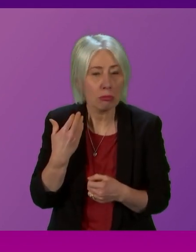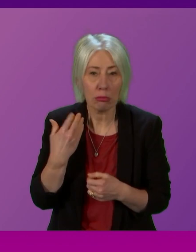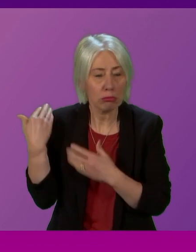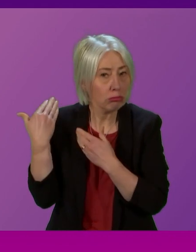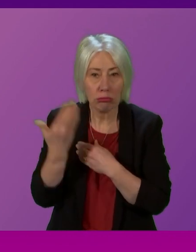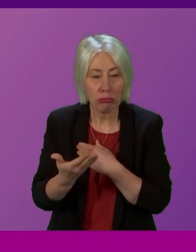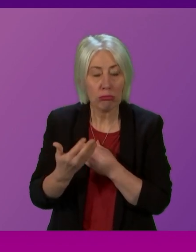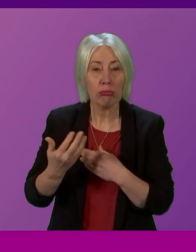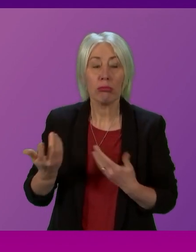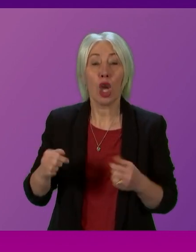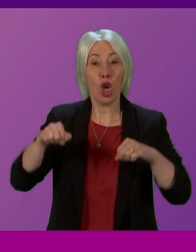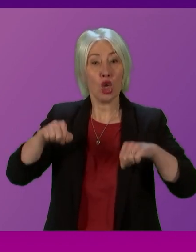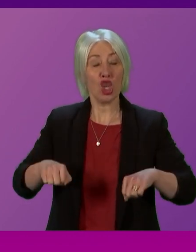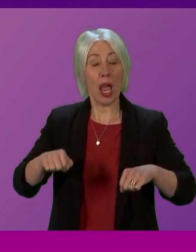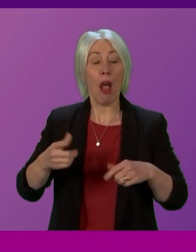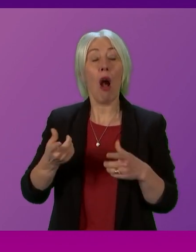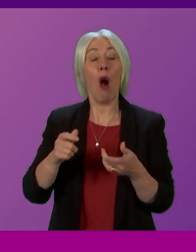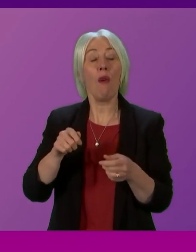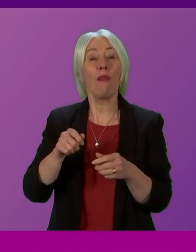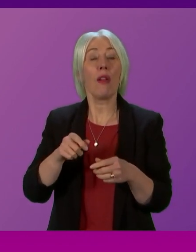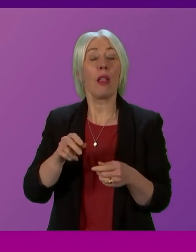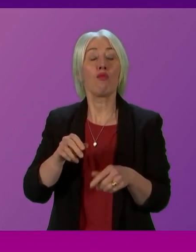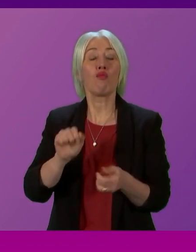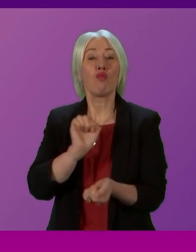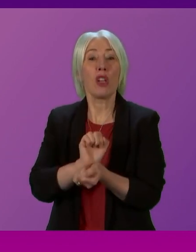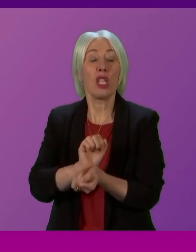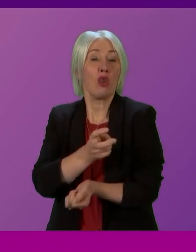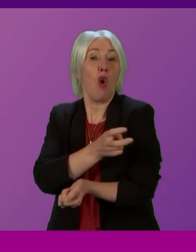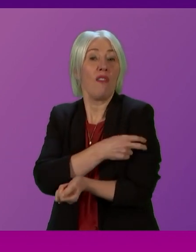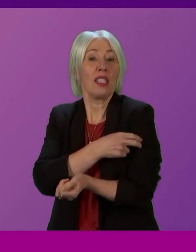As the chair of the Prison Officers Association Scotland said this week, the Scottish Prison